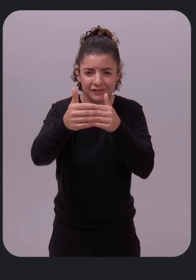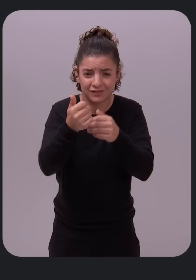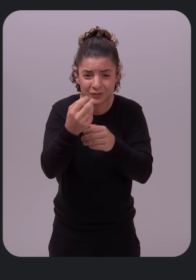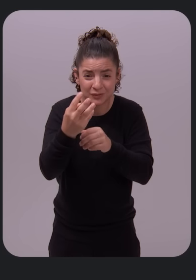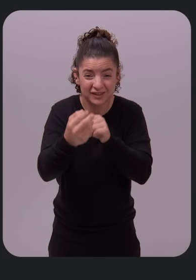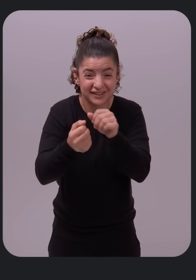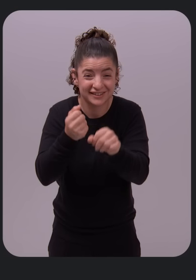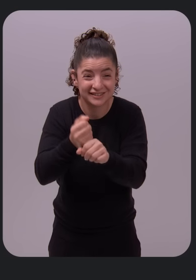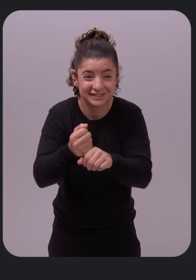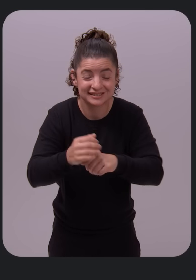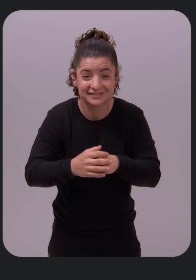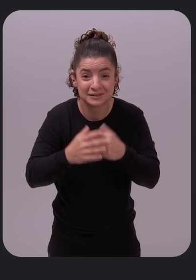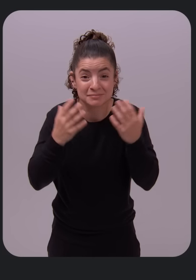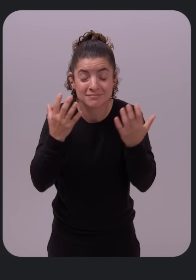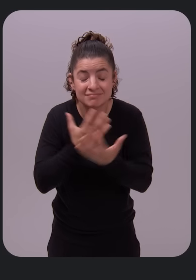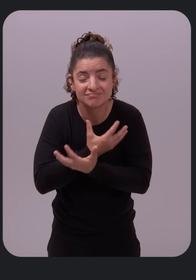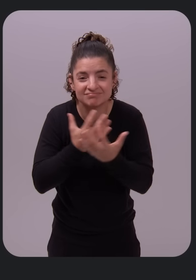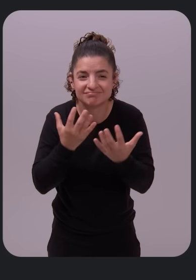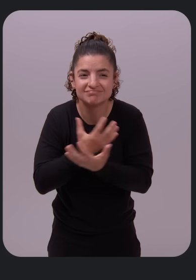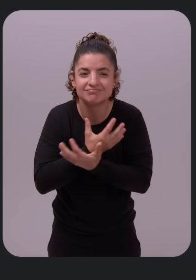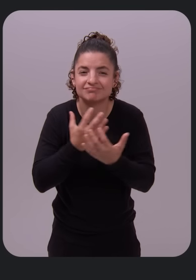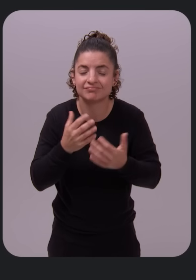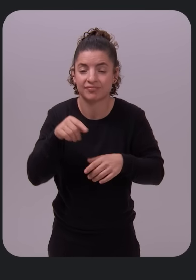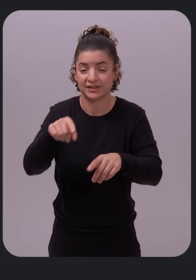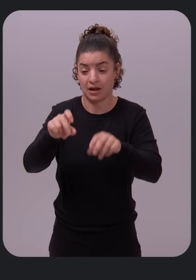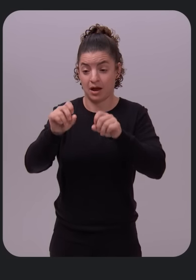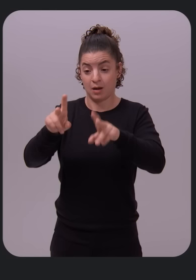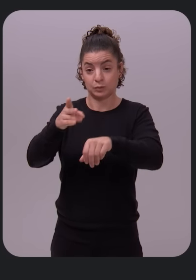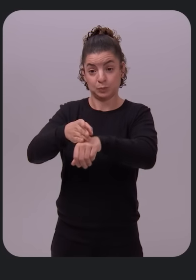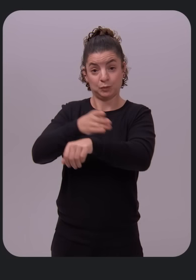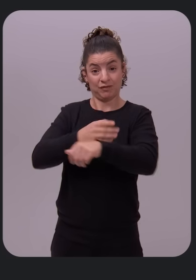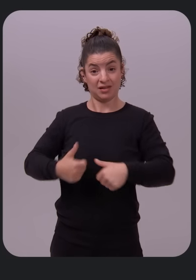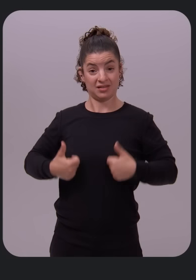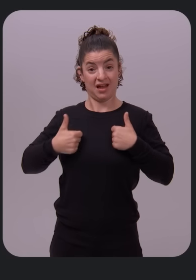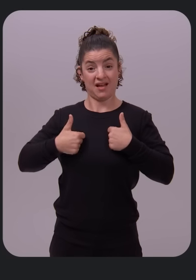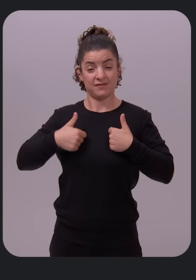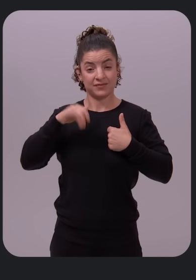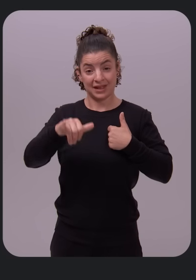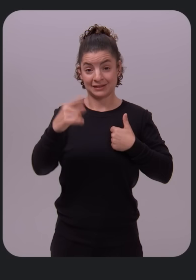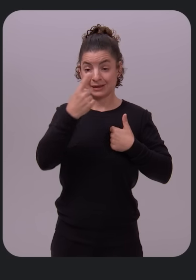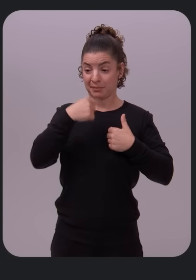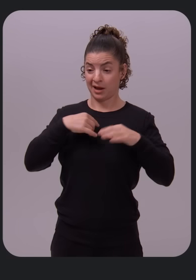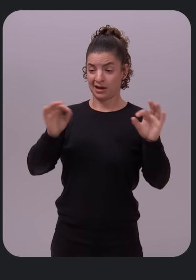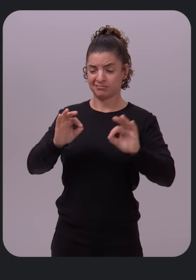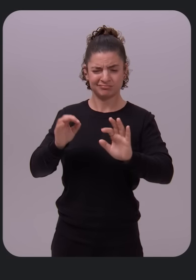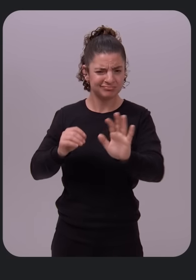It's amazing. This opportunity to improve lives is it's not something I take for granted,